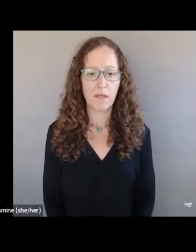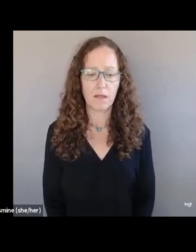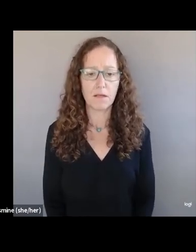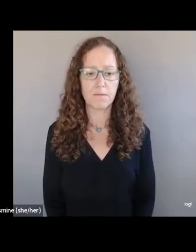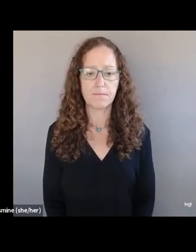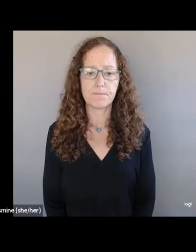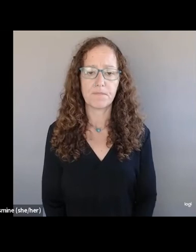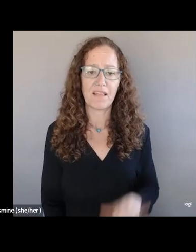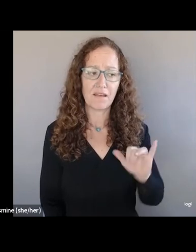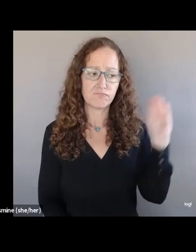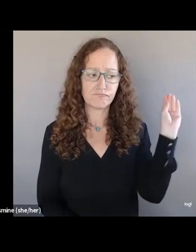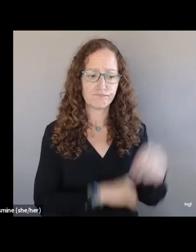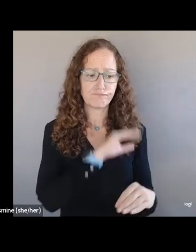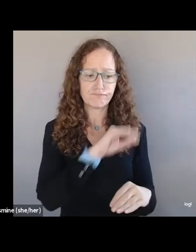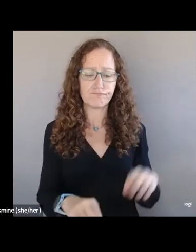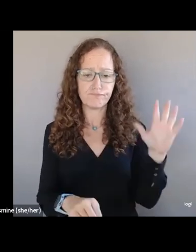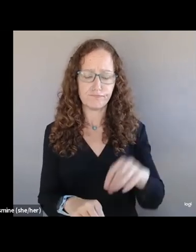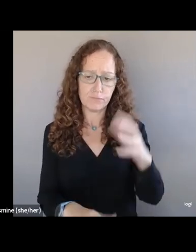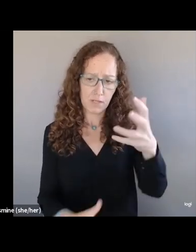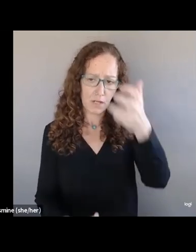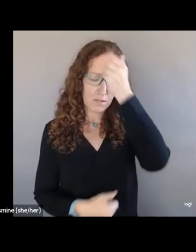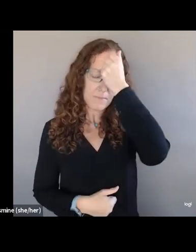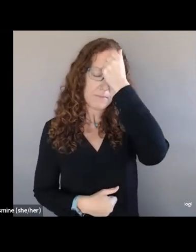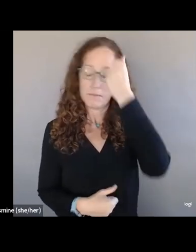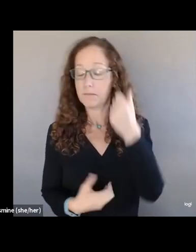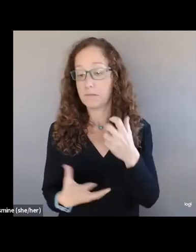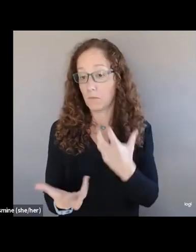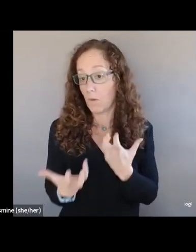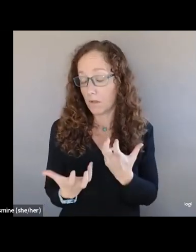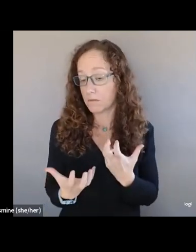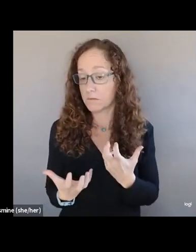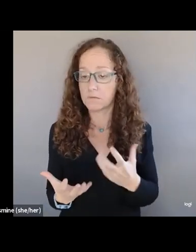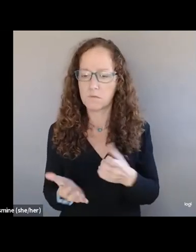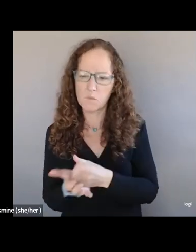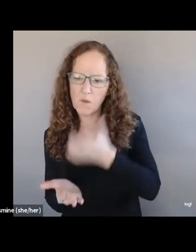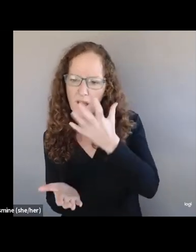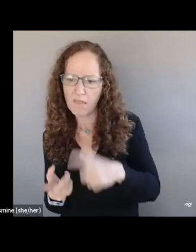colonialism, it desires wealth, and property. Again, as Eve tuck